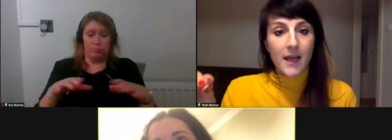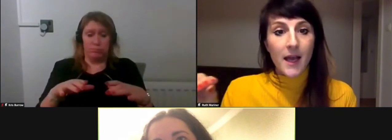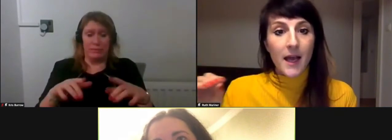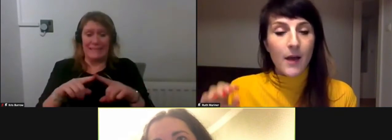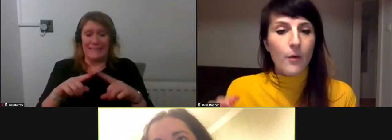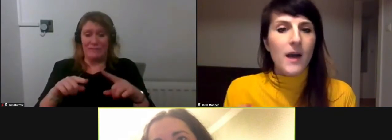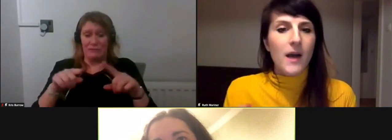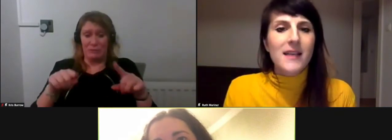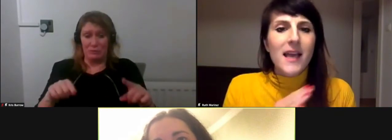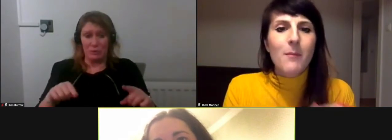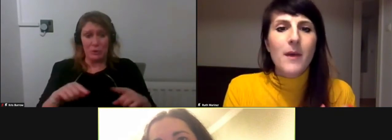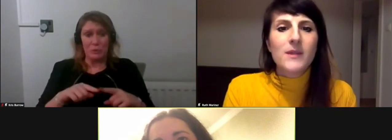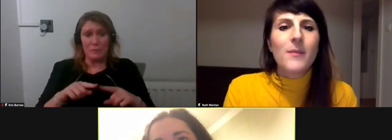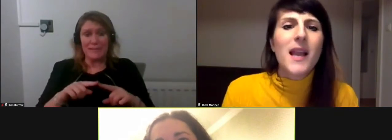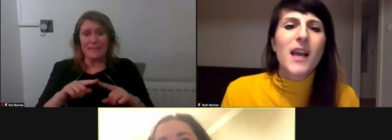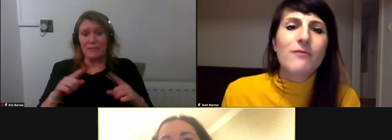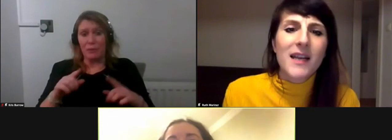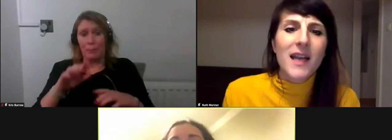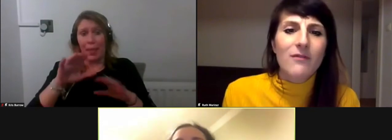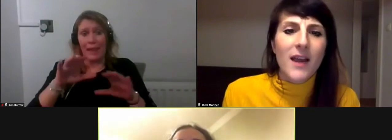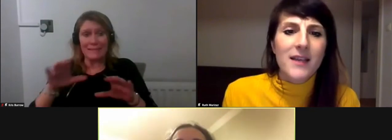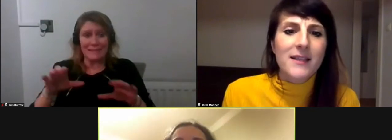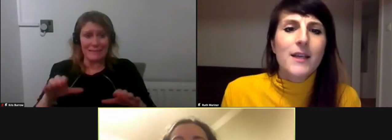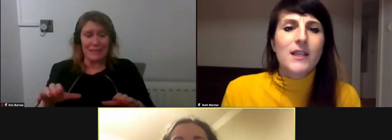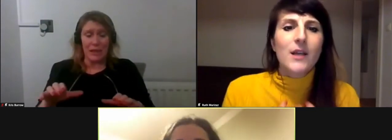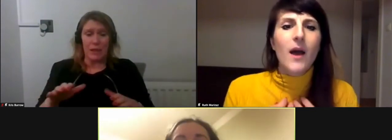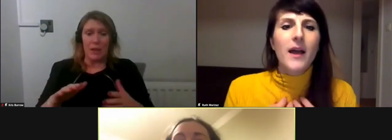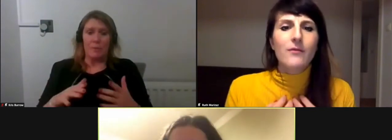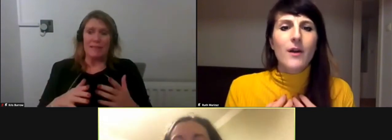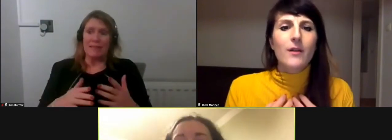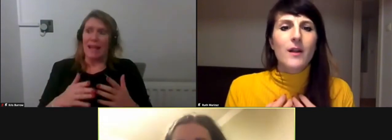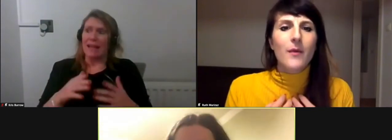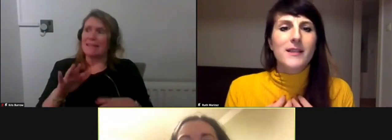was a bit like a relay race, I wrote the